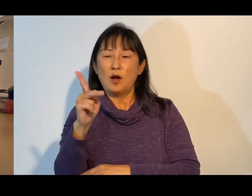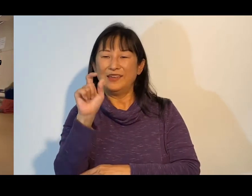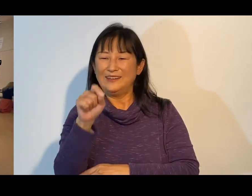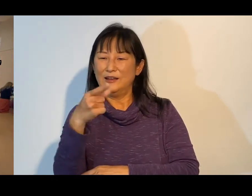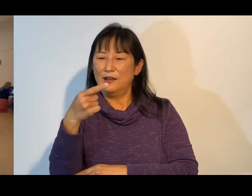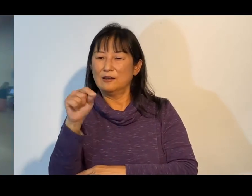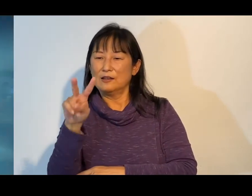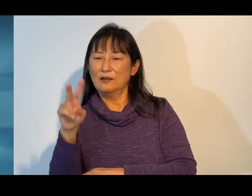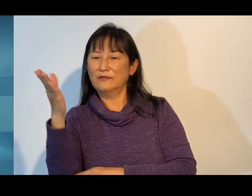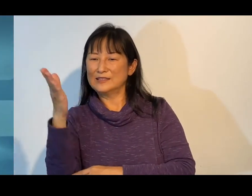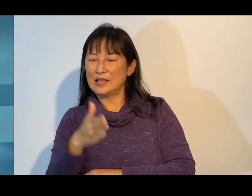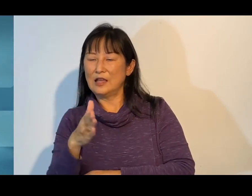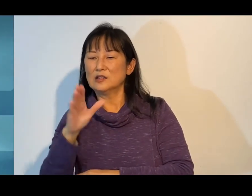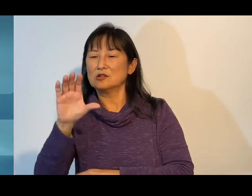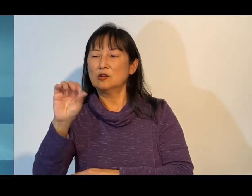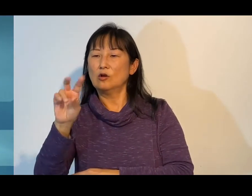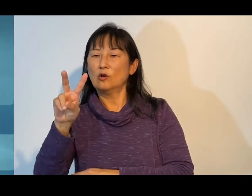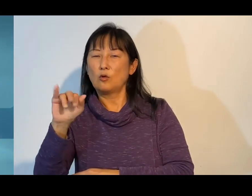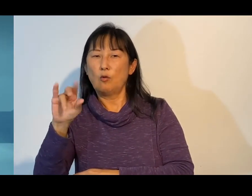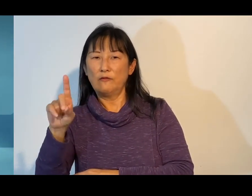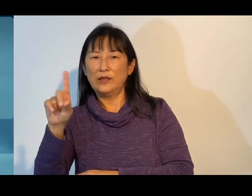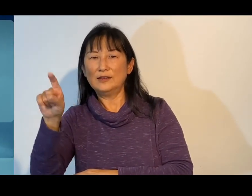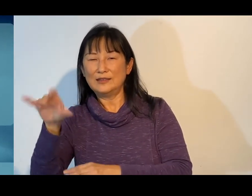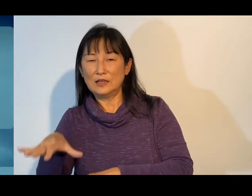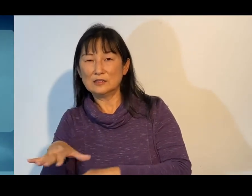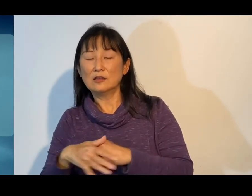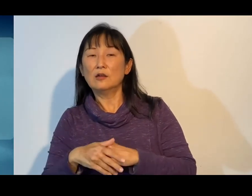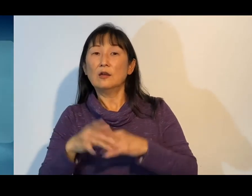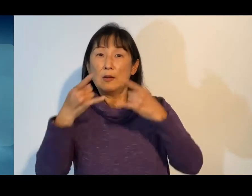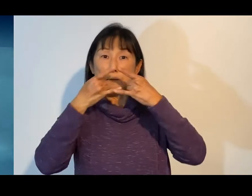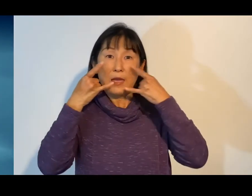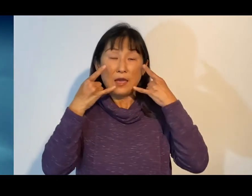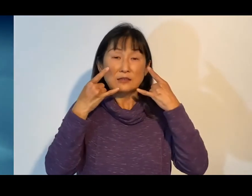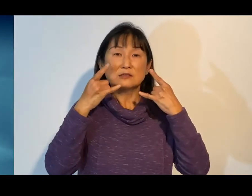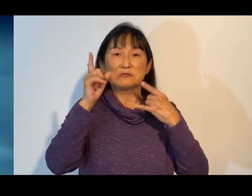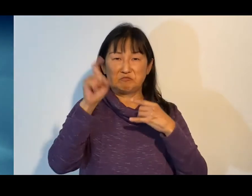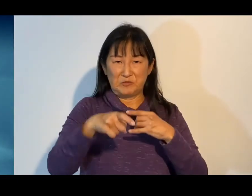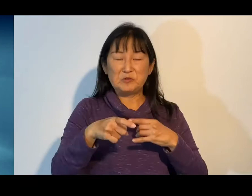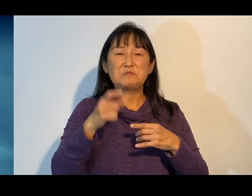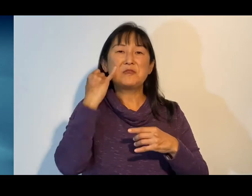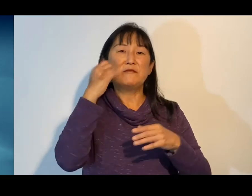Wearing a mask is required indoors, and recommended if you’re around others outdoors.